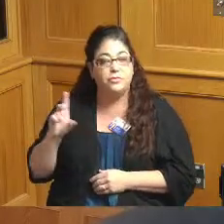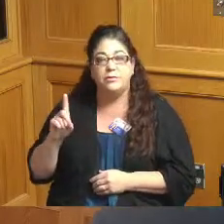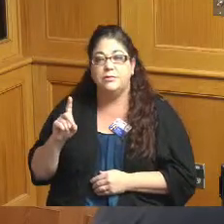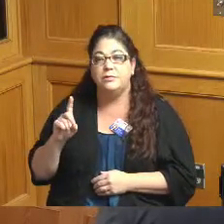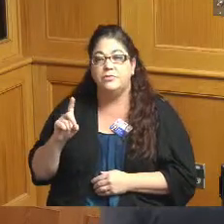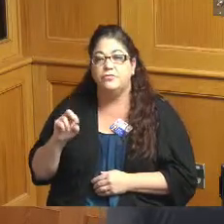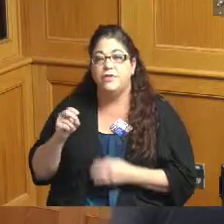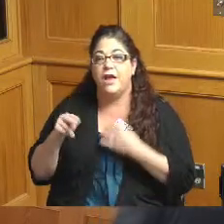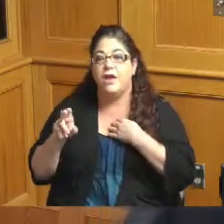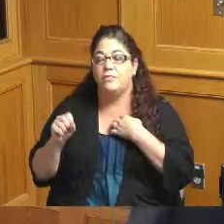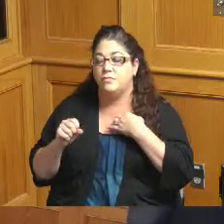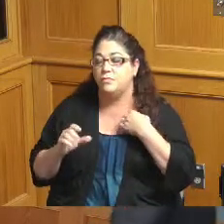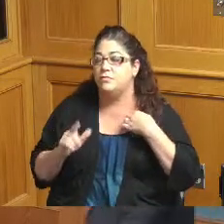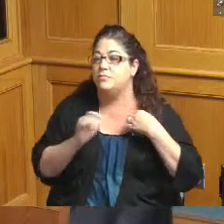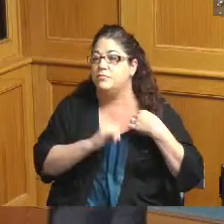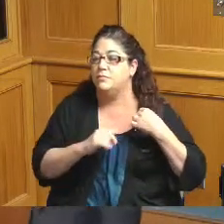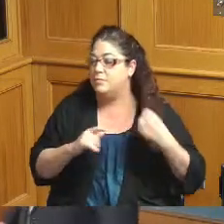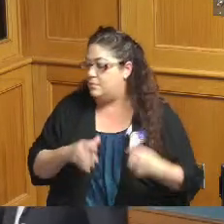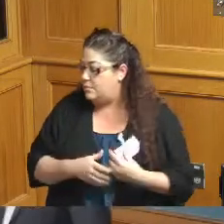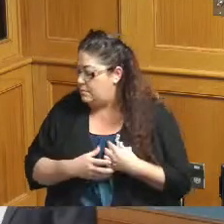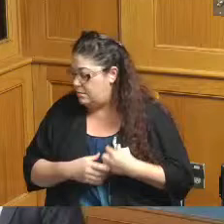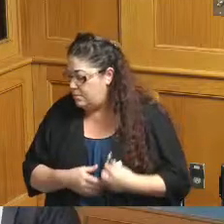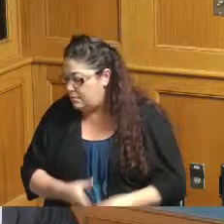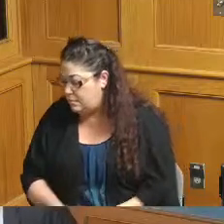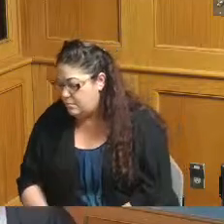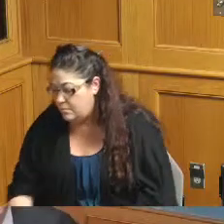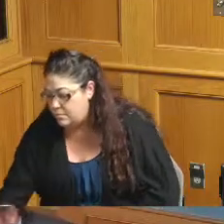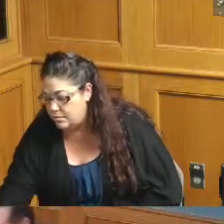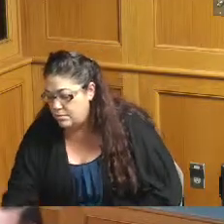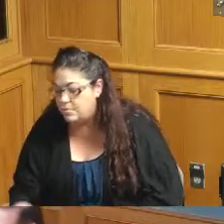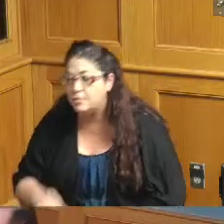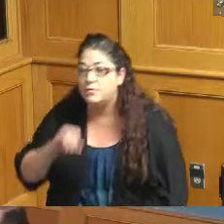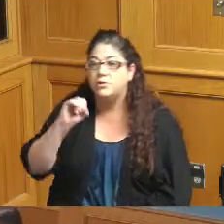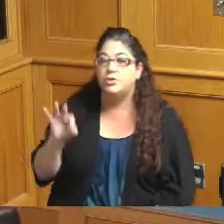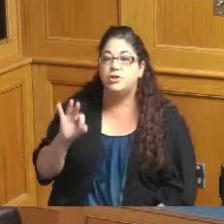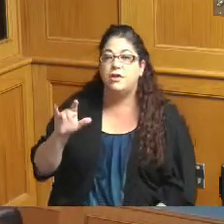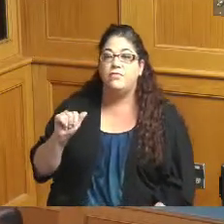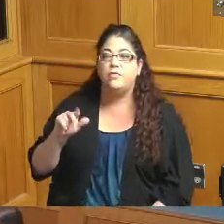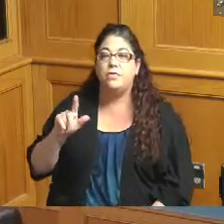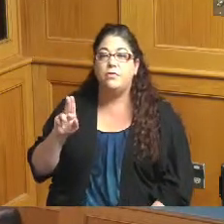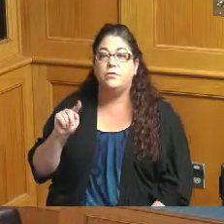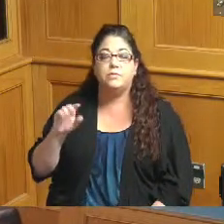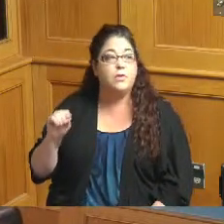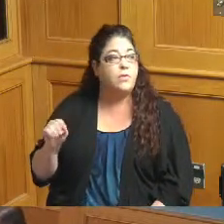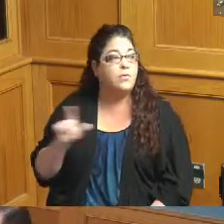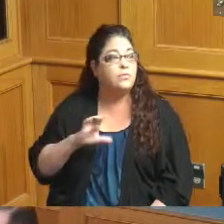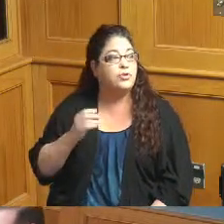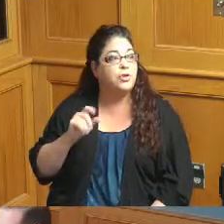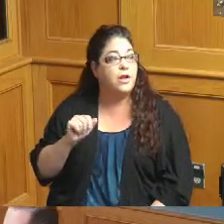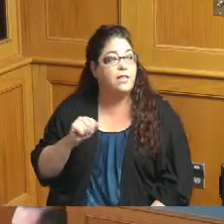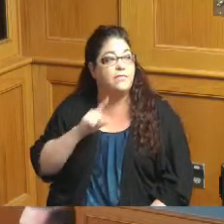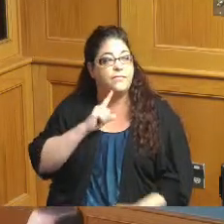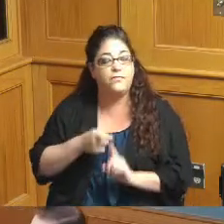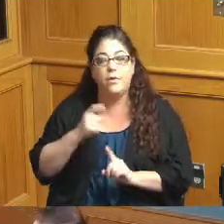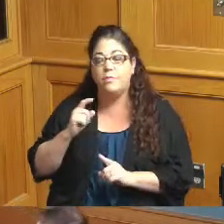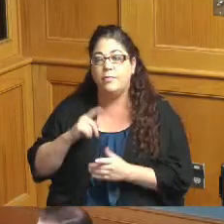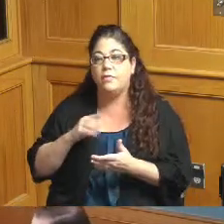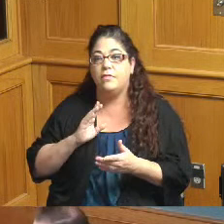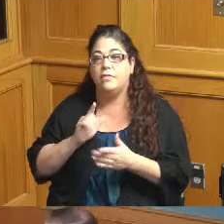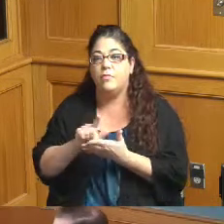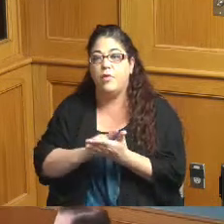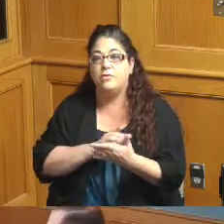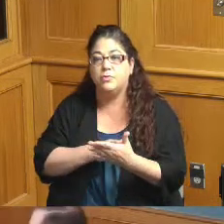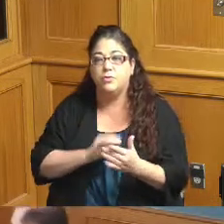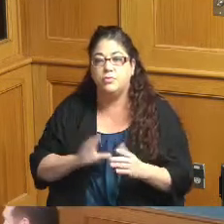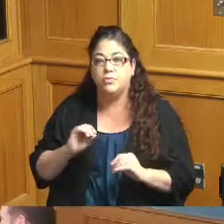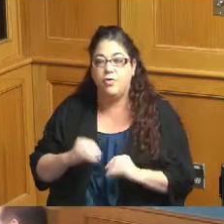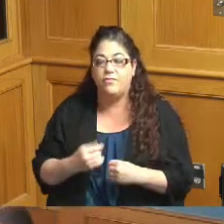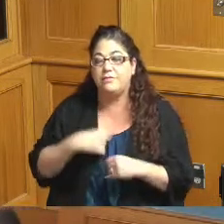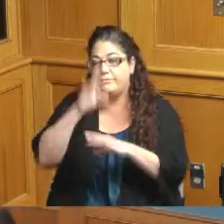Aluotto County Administrator foreign office thank you Stephanie Summerall Dumas President of the